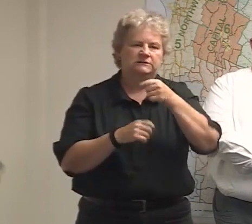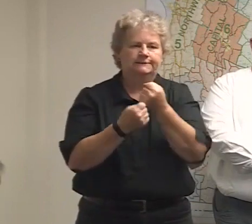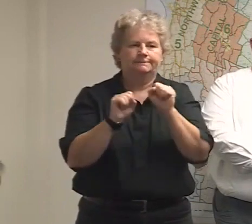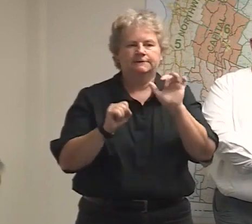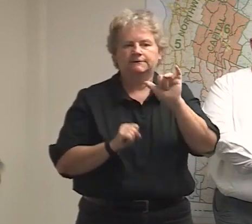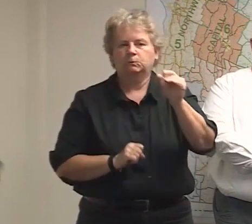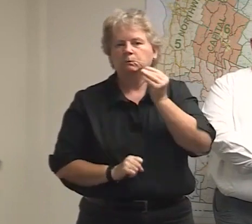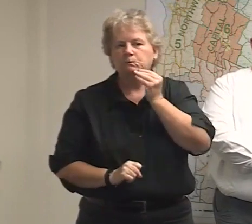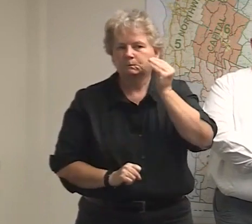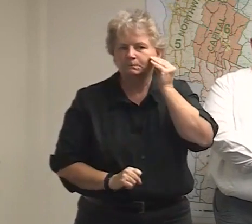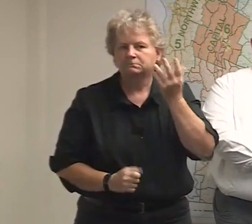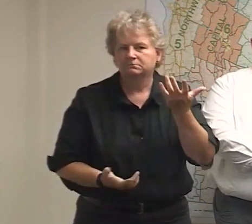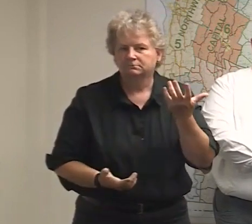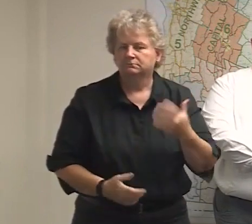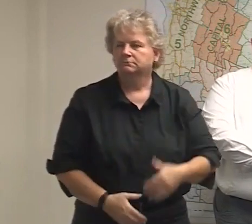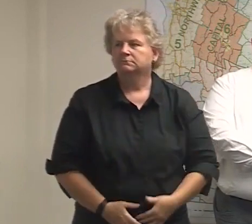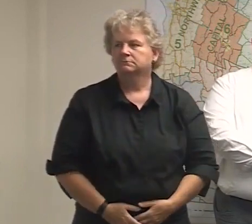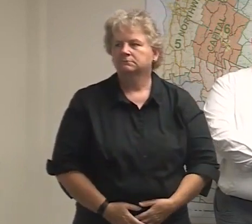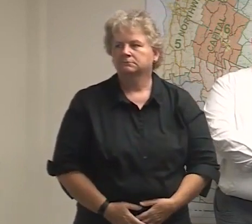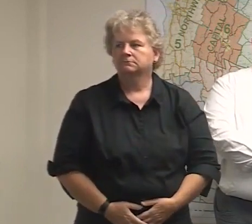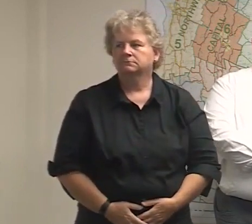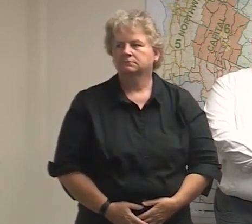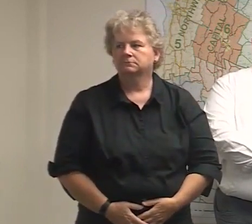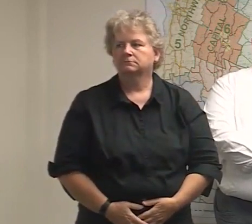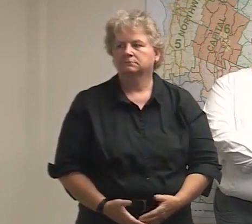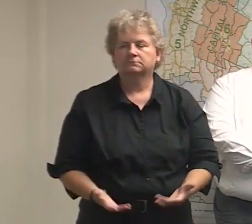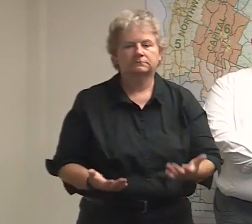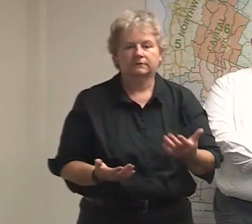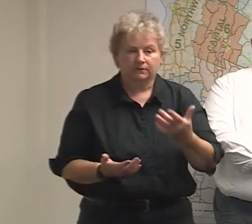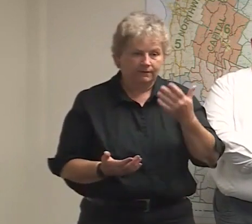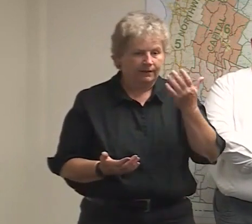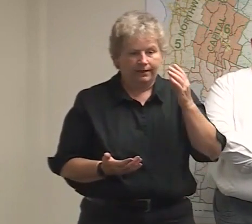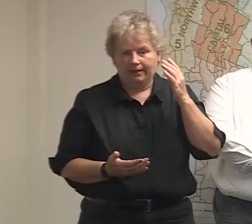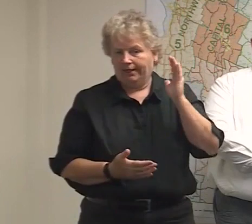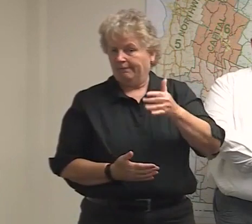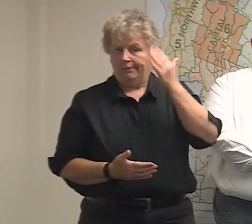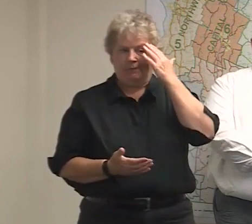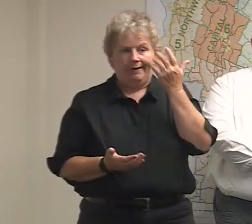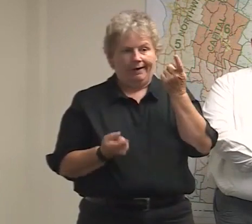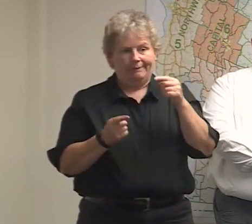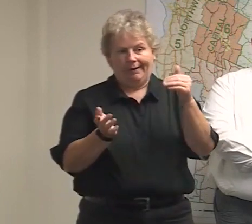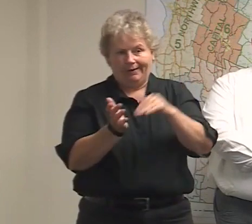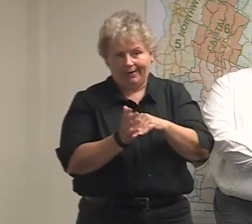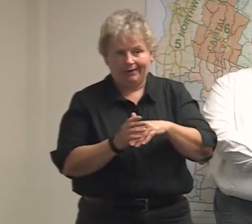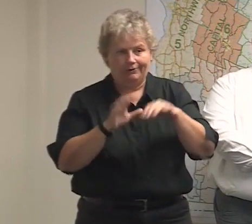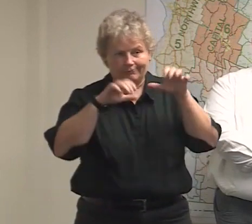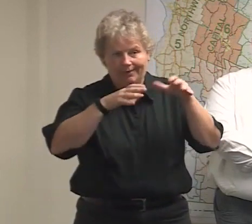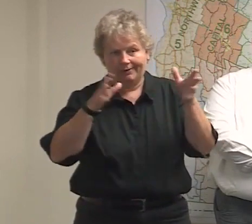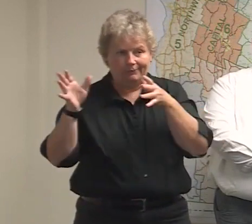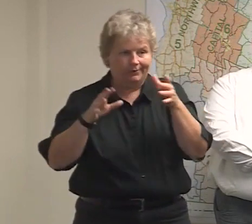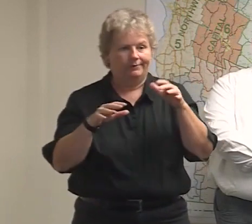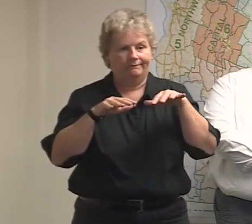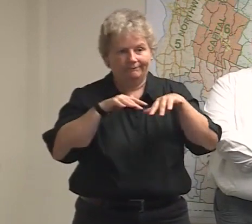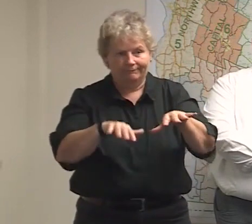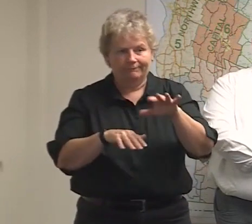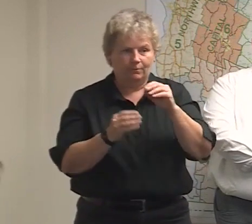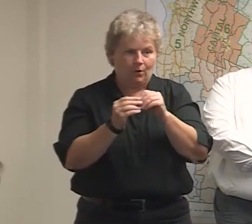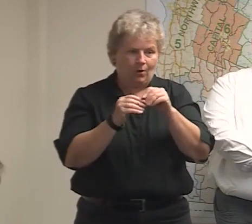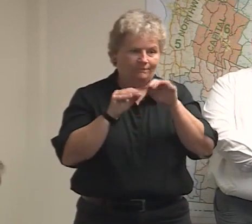AND IT’S ABOUT ALL THE ABOVE, WHETHER IT’S FLASH FLOODING, WHETHER IT’S POWER LOSS AND TREES AND UTILITY POLES AND SO FORTH.